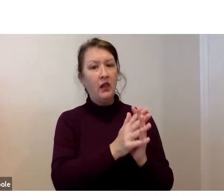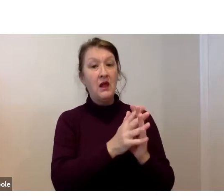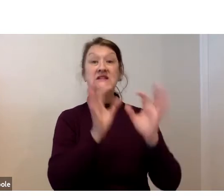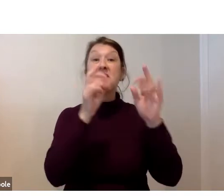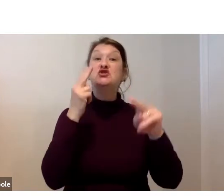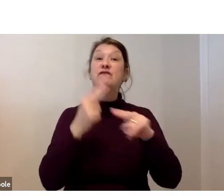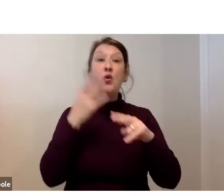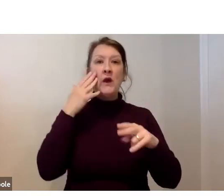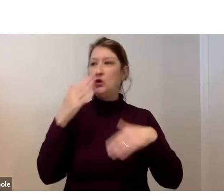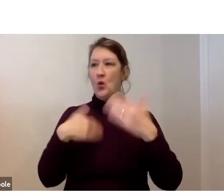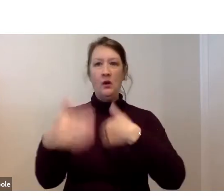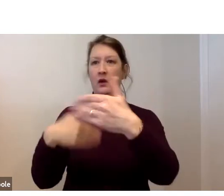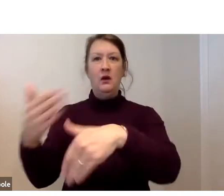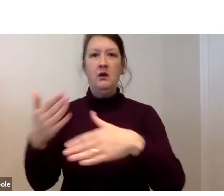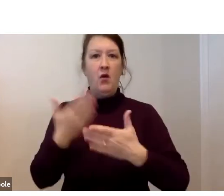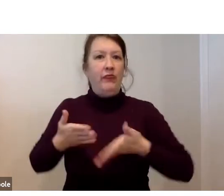Android I have used auto Before.